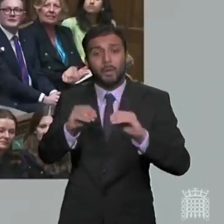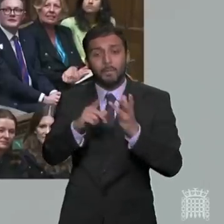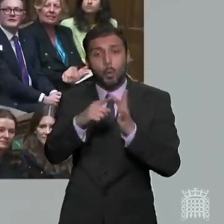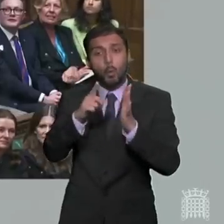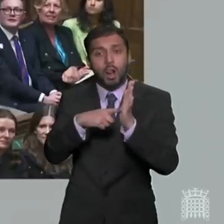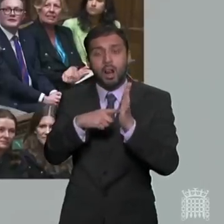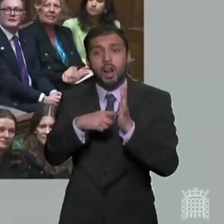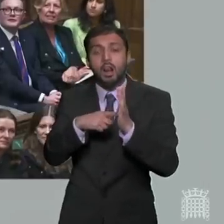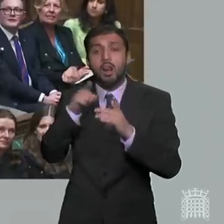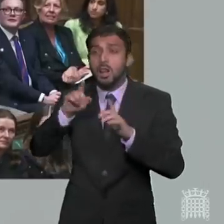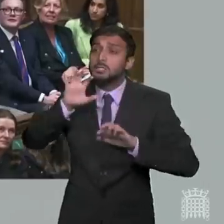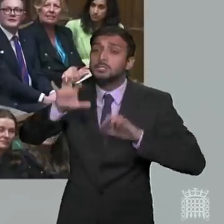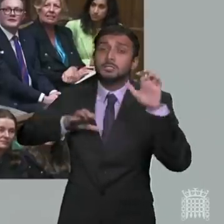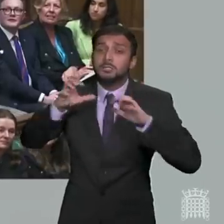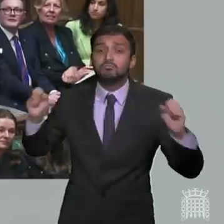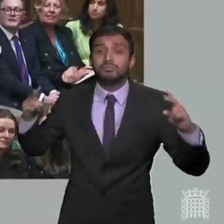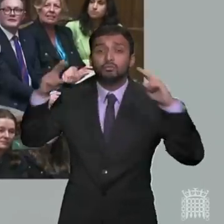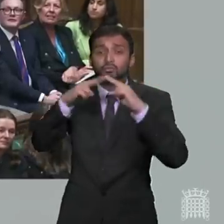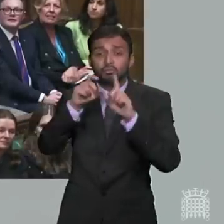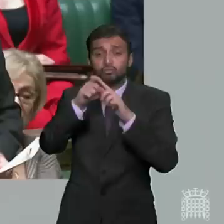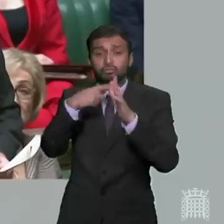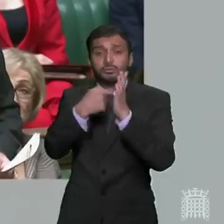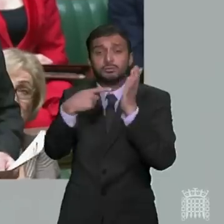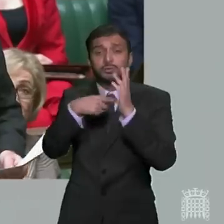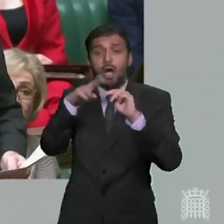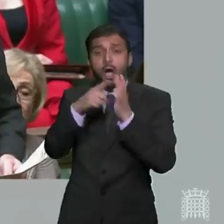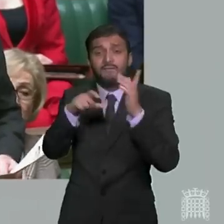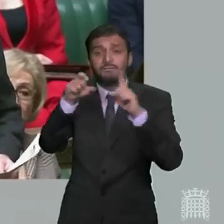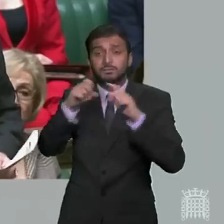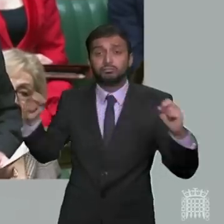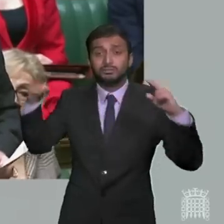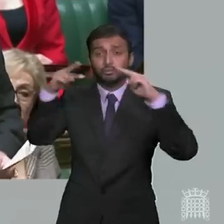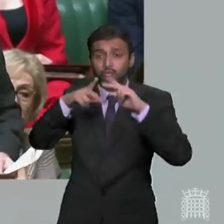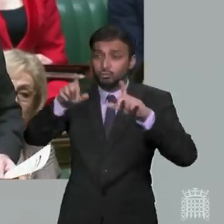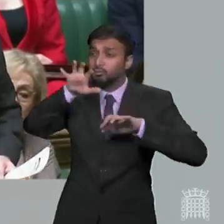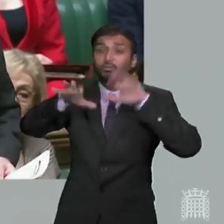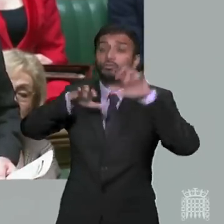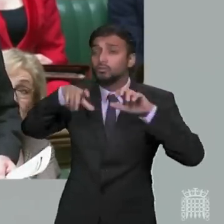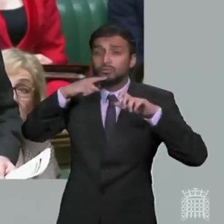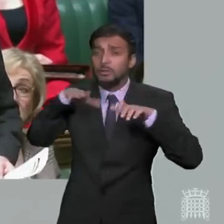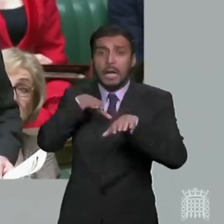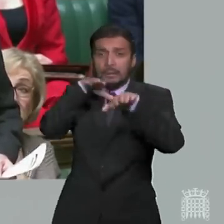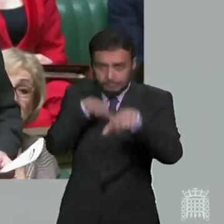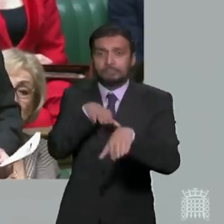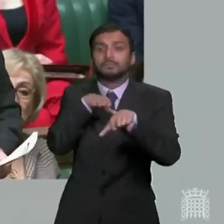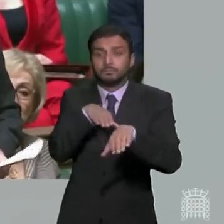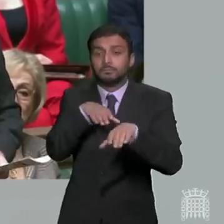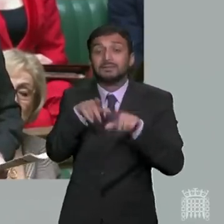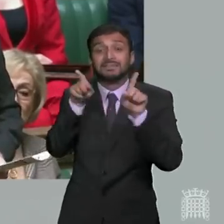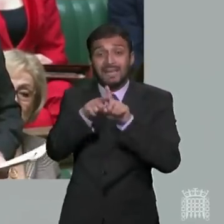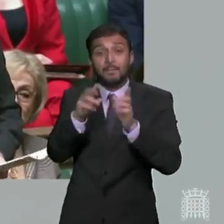It then attacked artworks, the M25 and anything else it could to cause misery and mayhem.